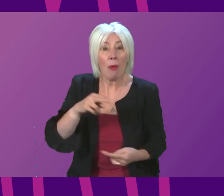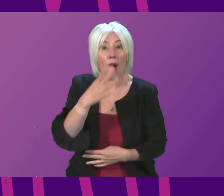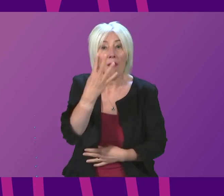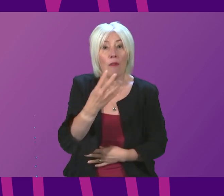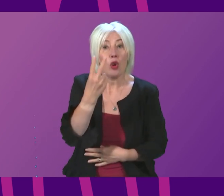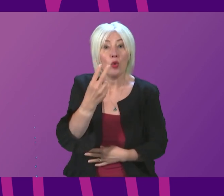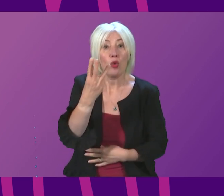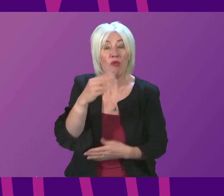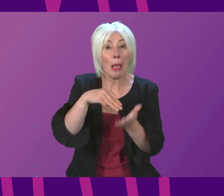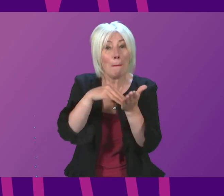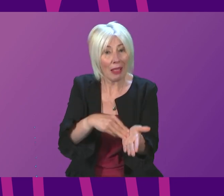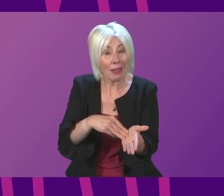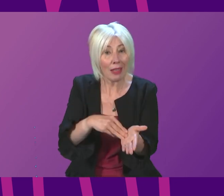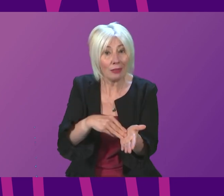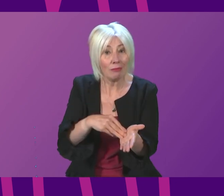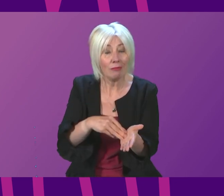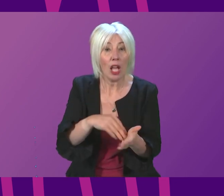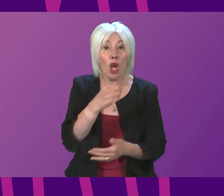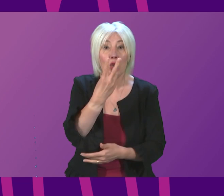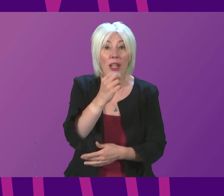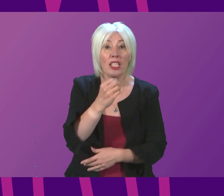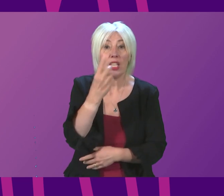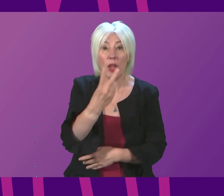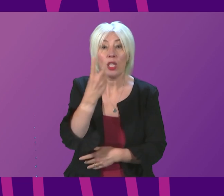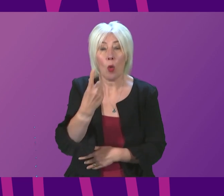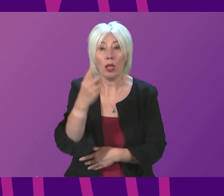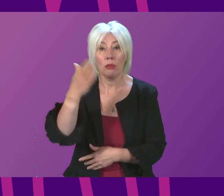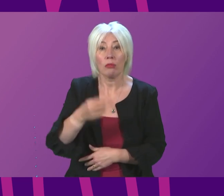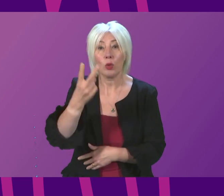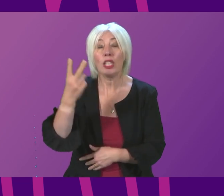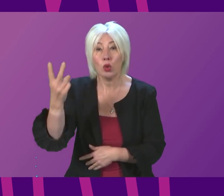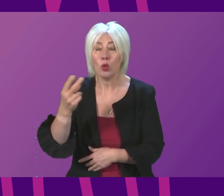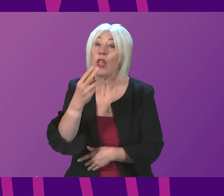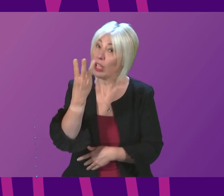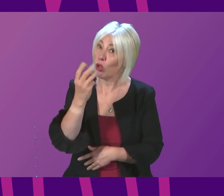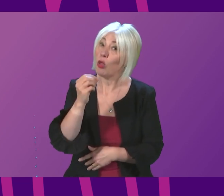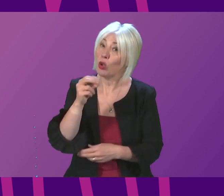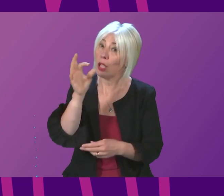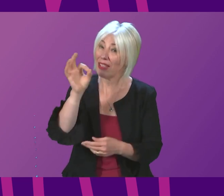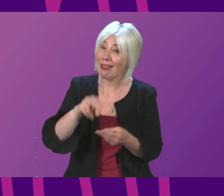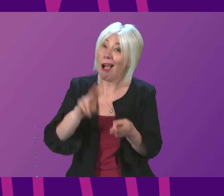£423 million in 2021-22, which represents a 30 per cent increase on the previous year.